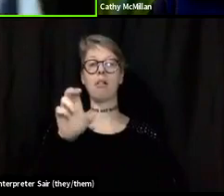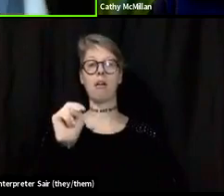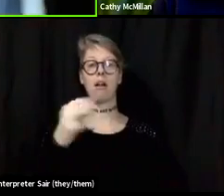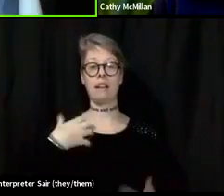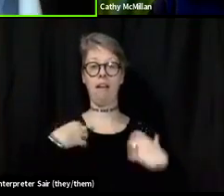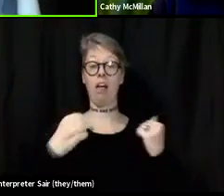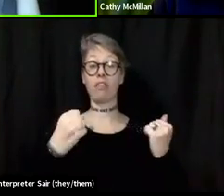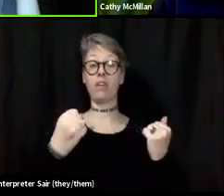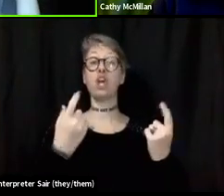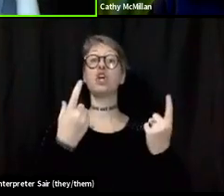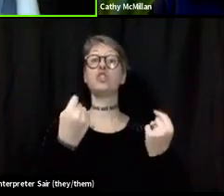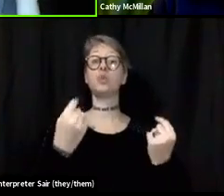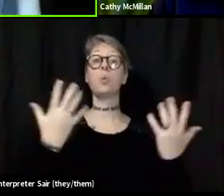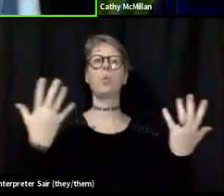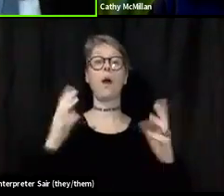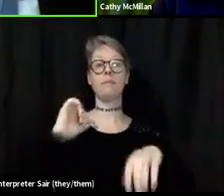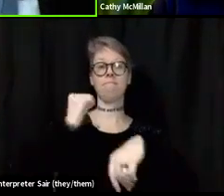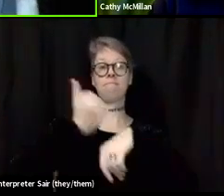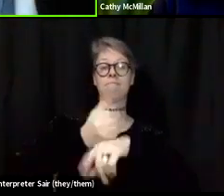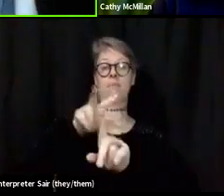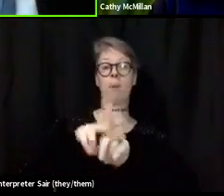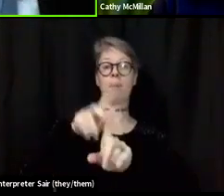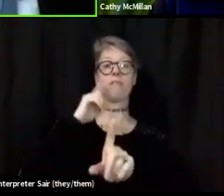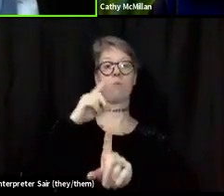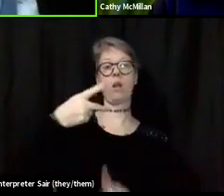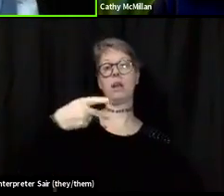health.